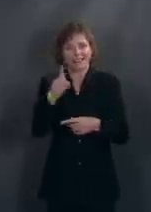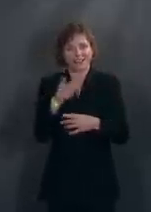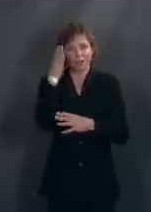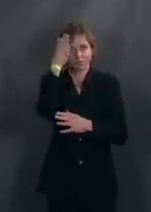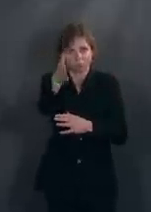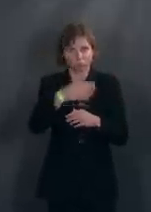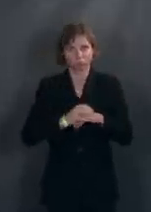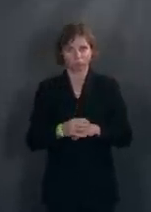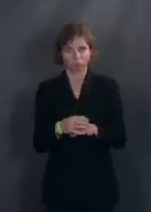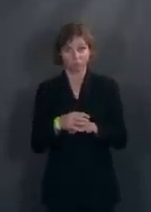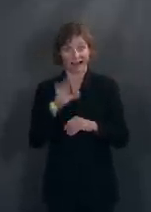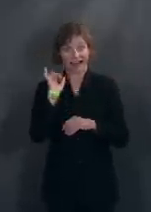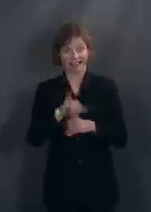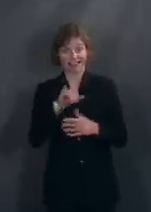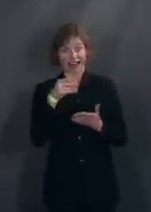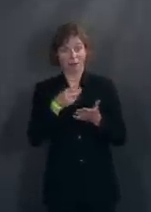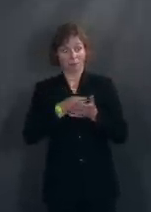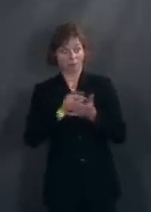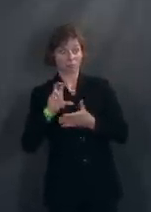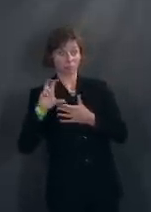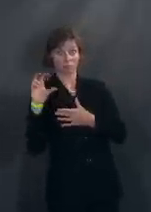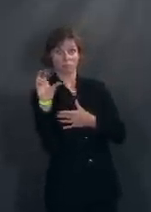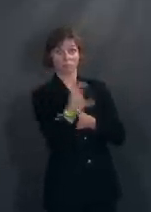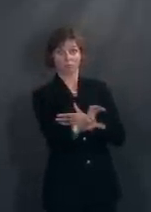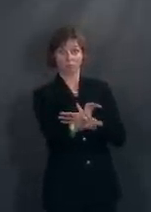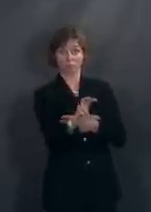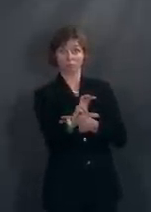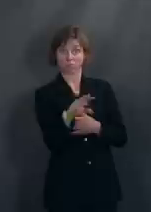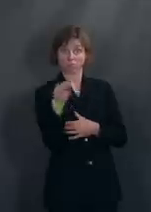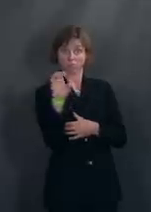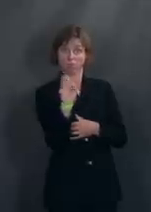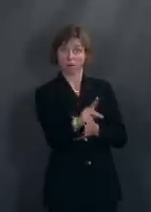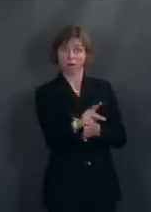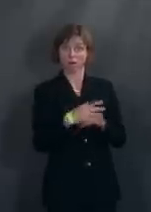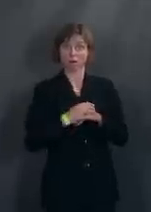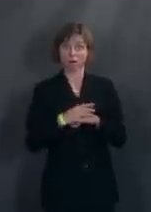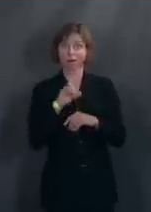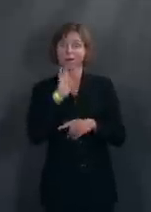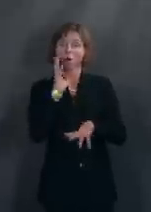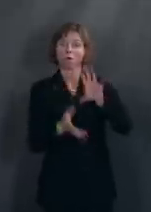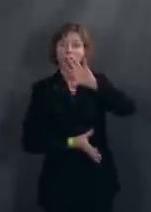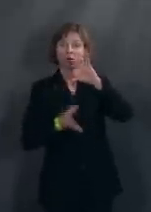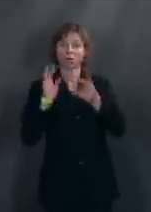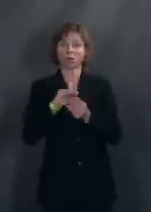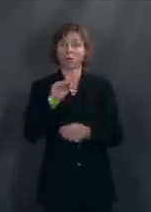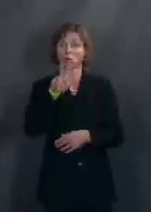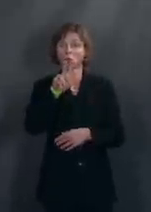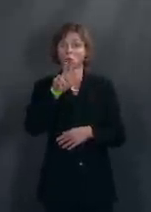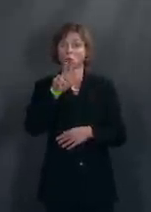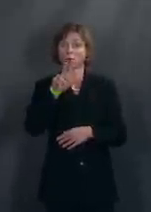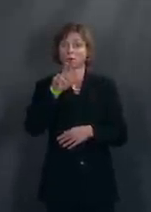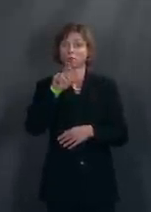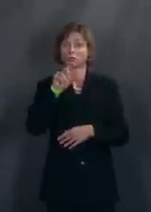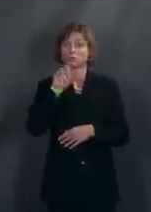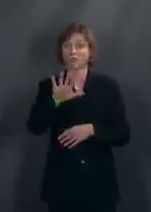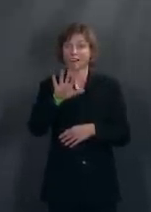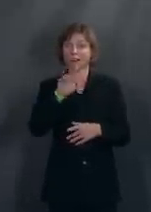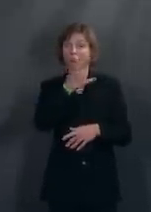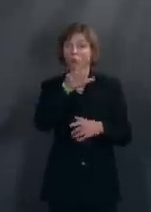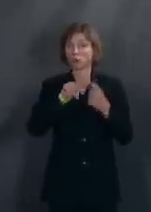This reimbursement is estimated to cost a total of $3 to 5 billion and is only a small share of the resources